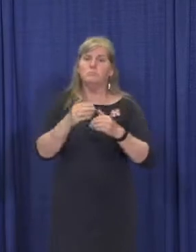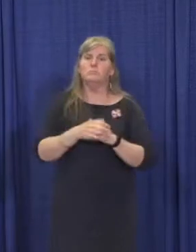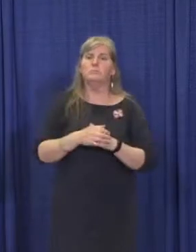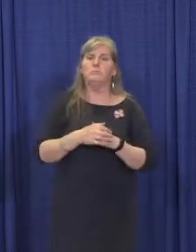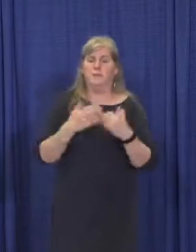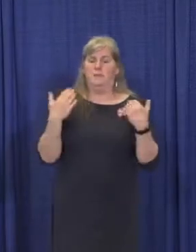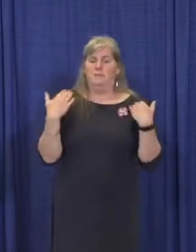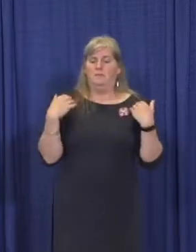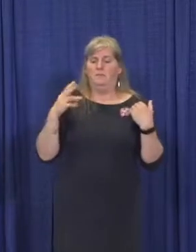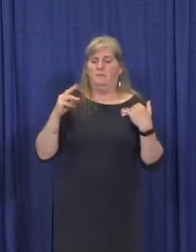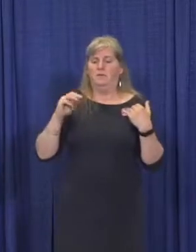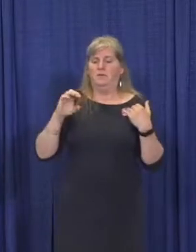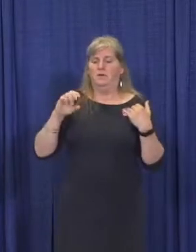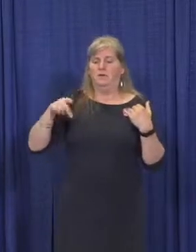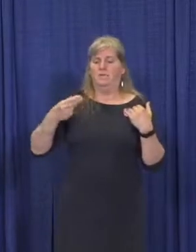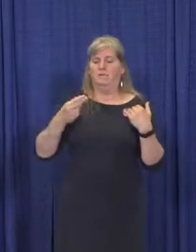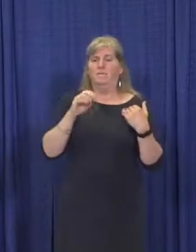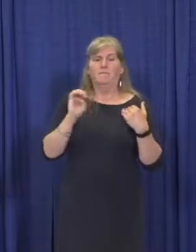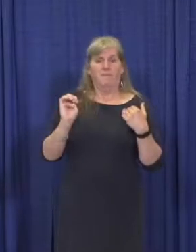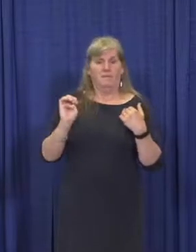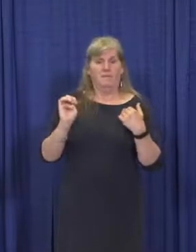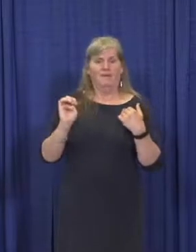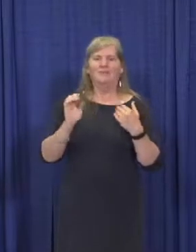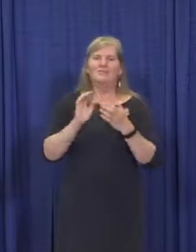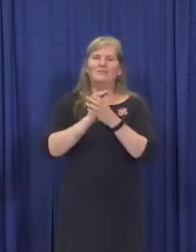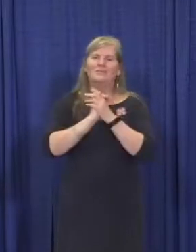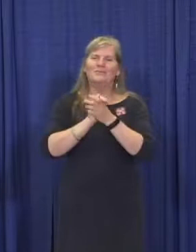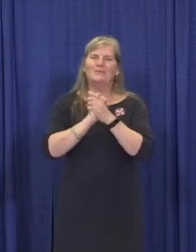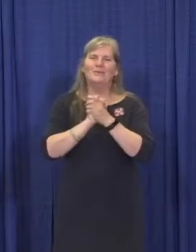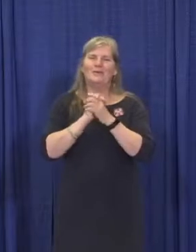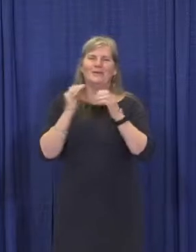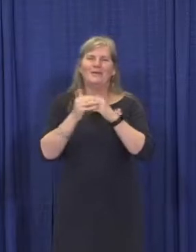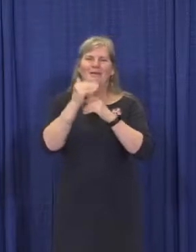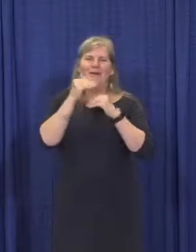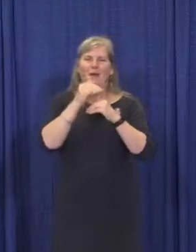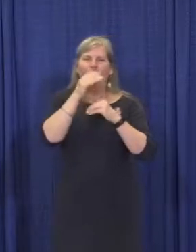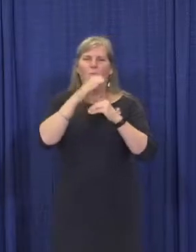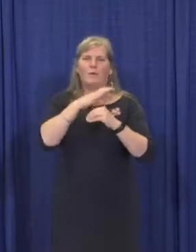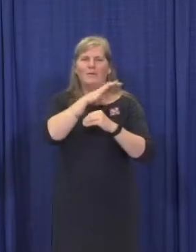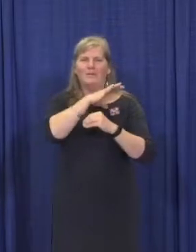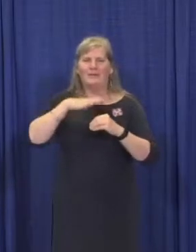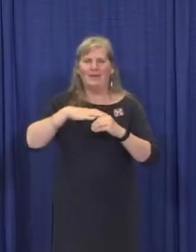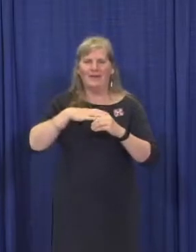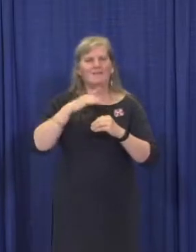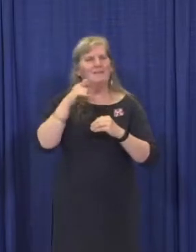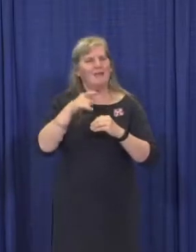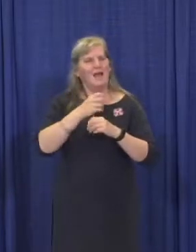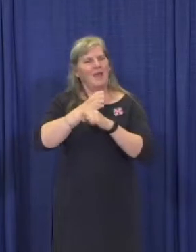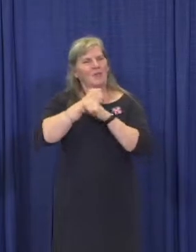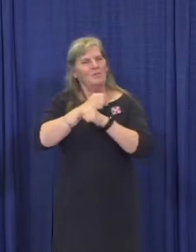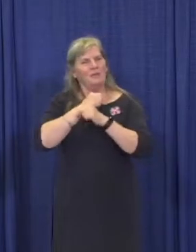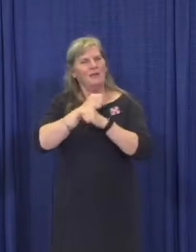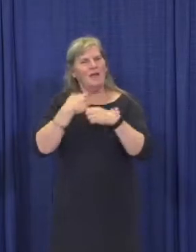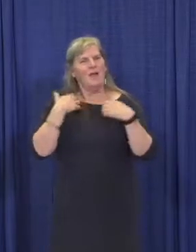vaccinated. Minister McPhee congratulated the Yukon aboriginals counsel for their protecting Yukon's